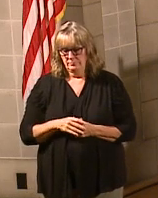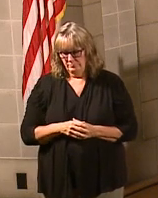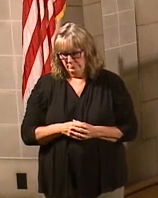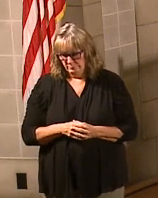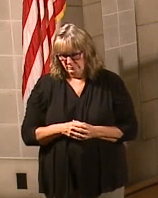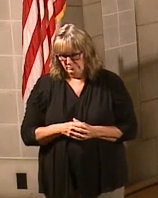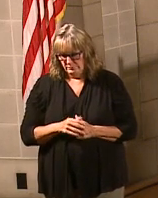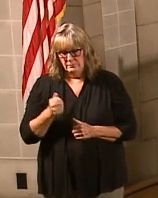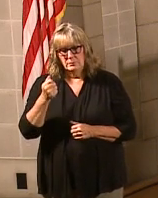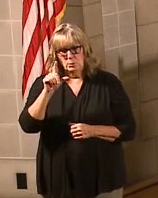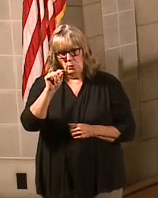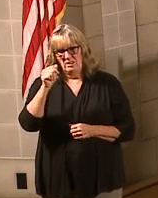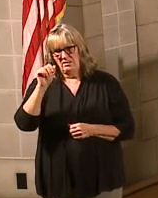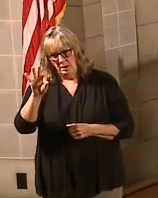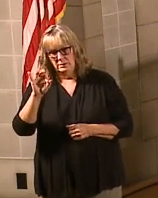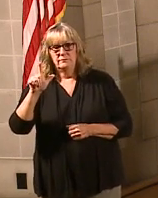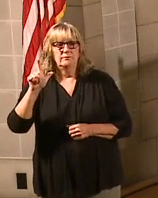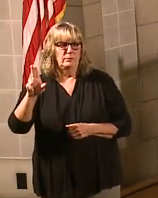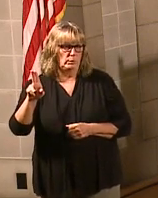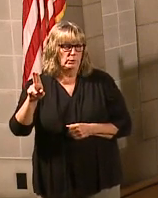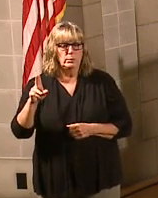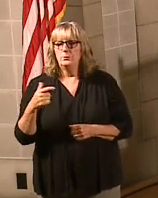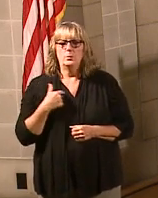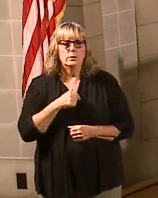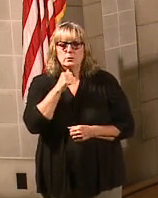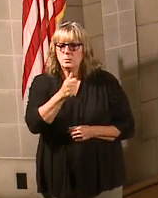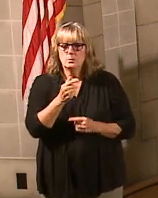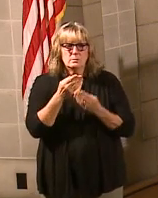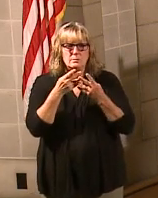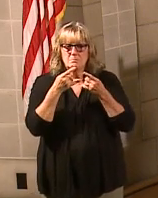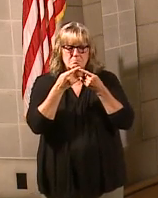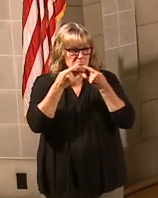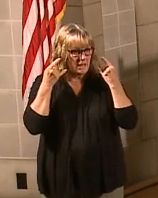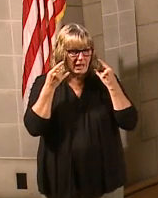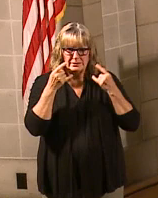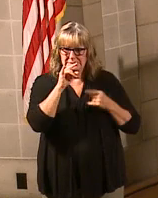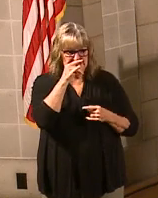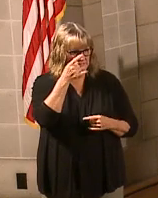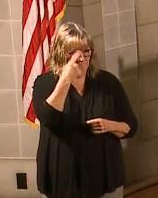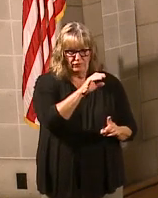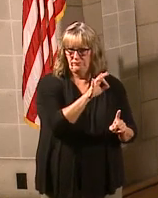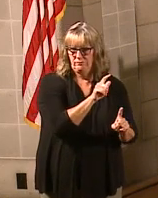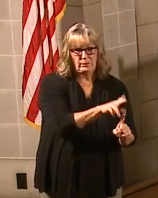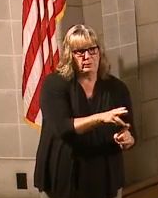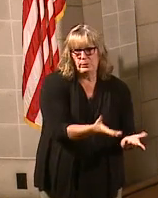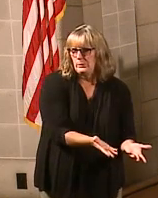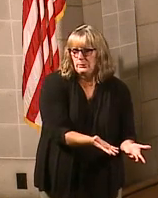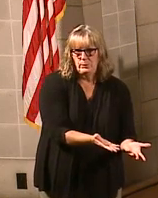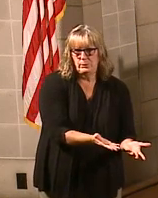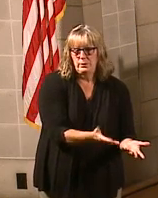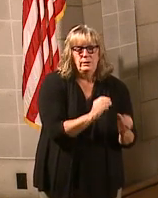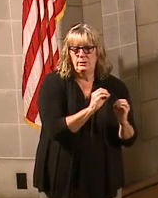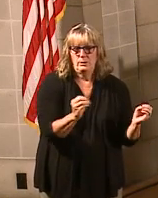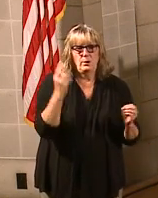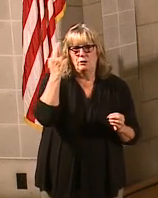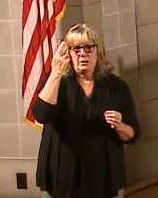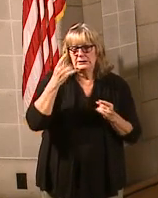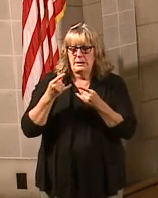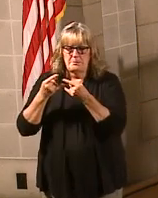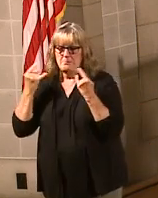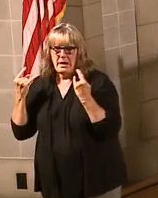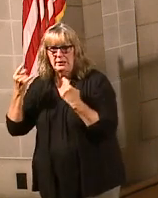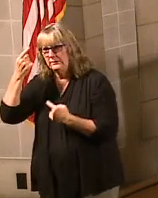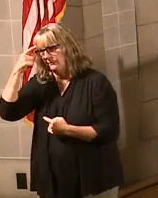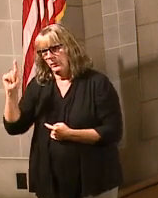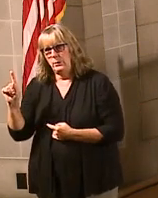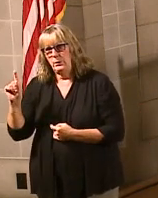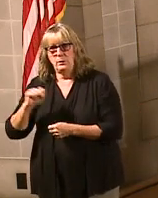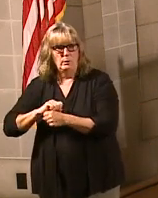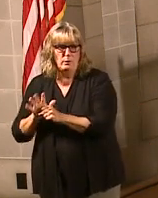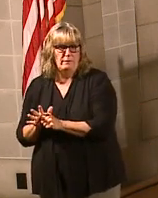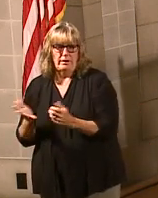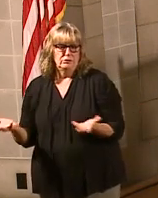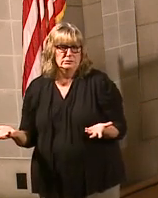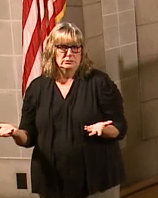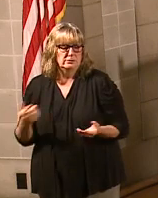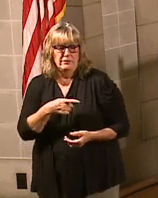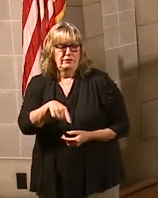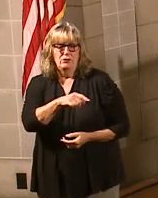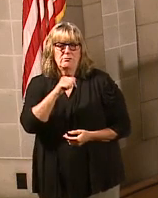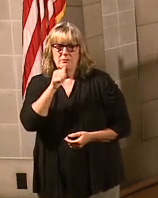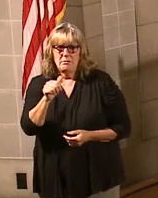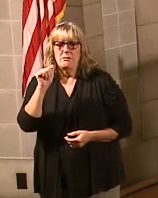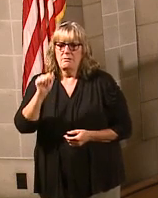CORONAVIRUS AND THE SAME IS TRUE